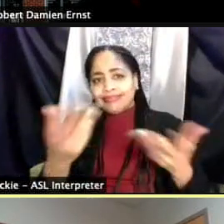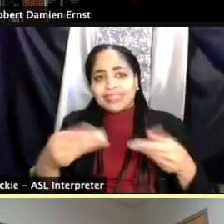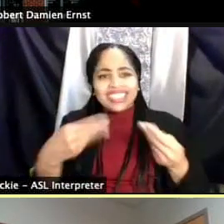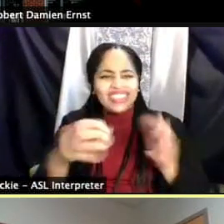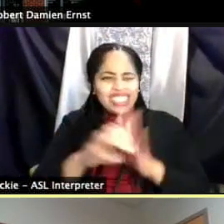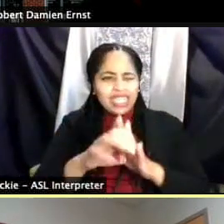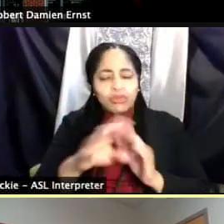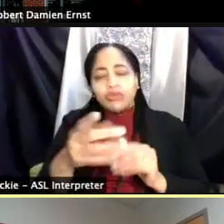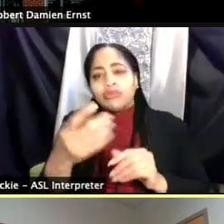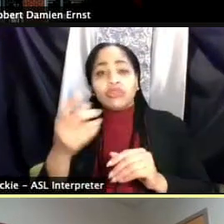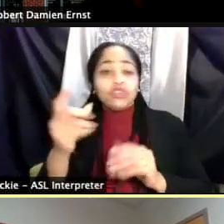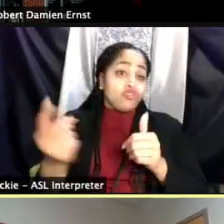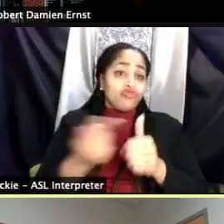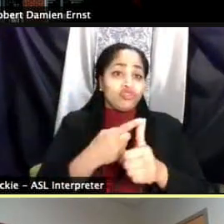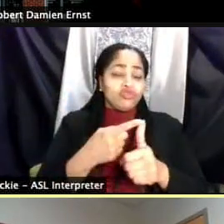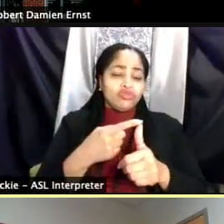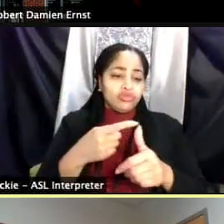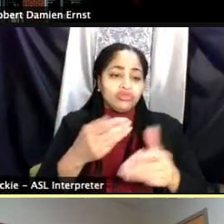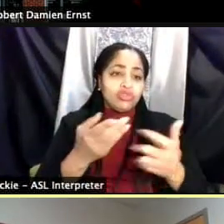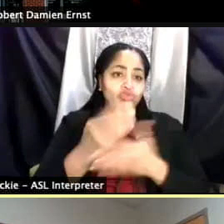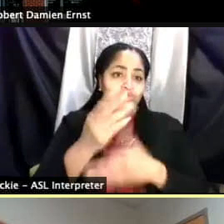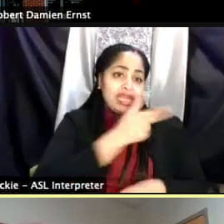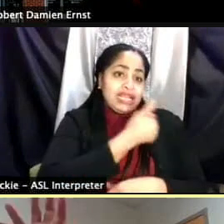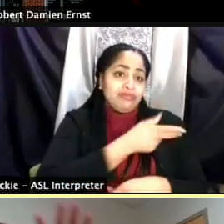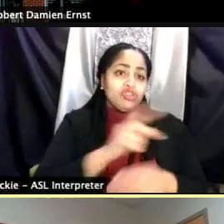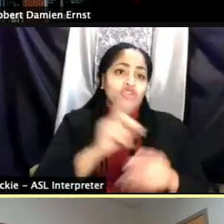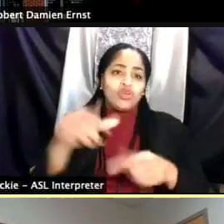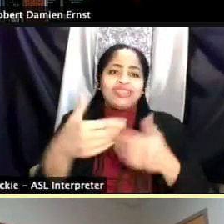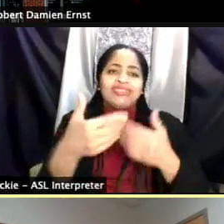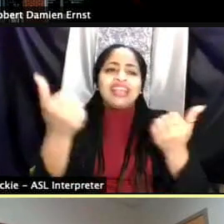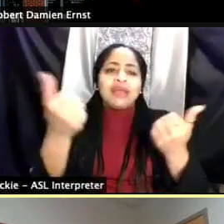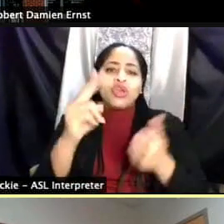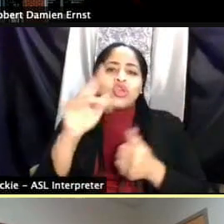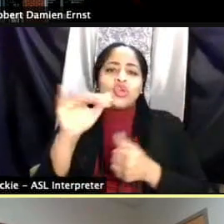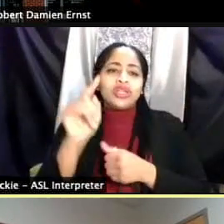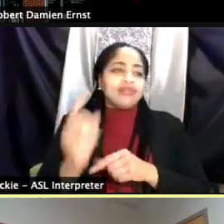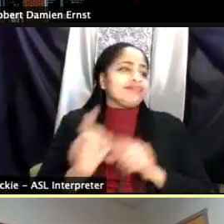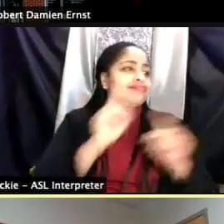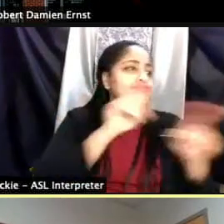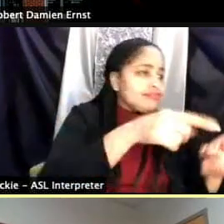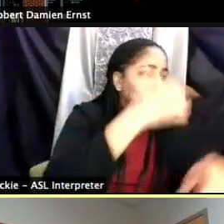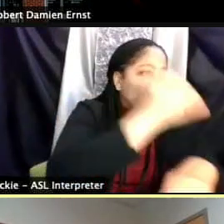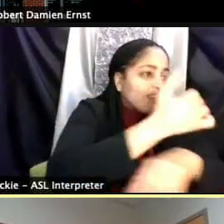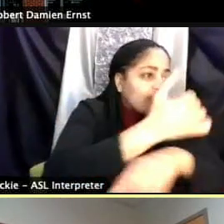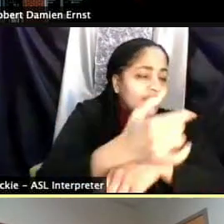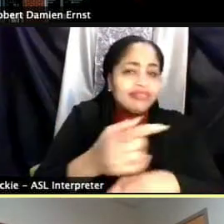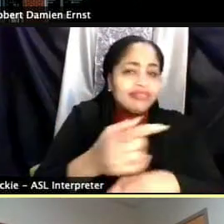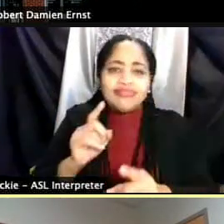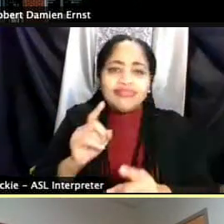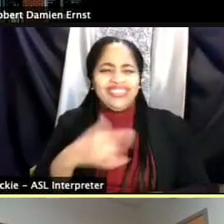When we first went through the hospital to go to separate units to vaccinate we didn't feel was equitable at Michigan